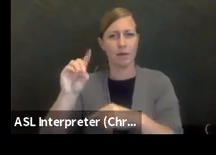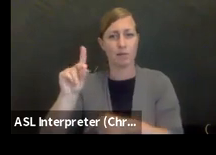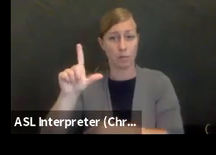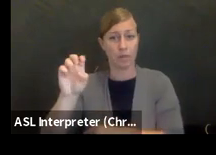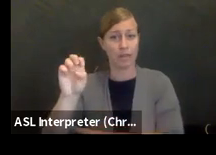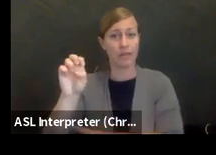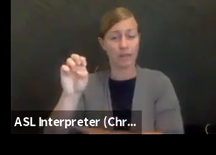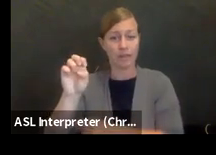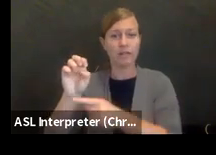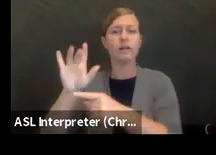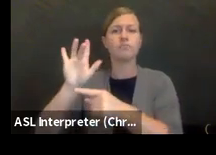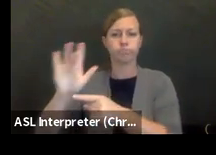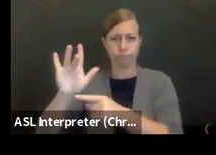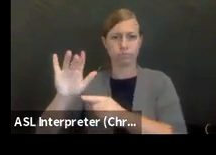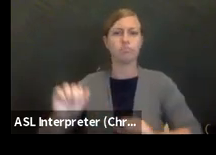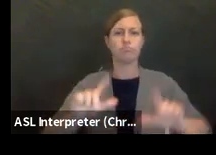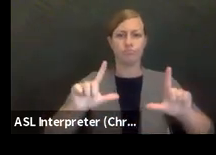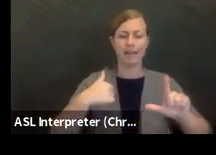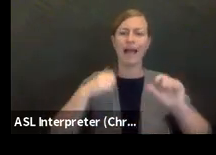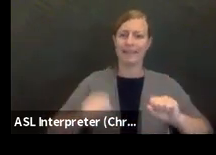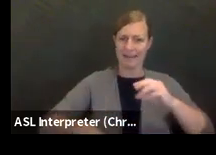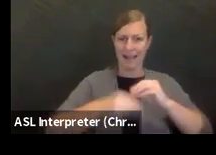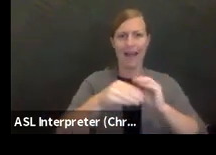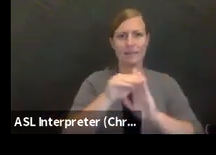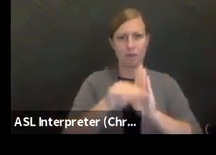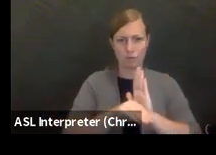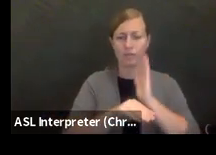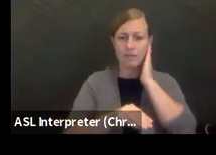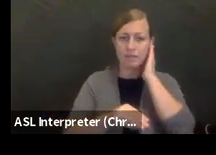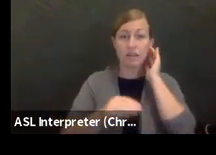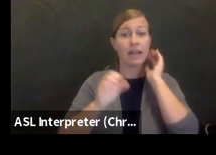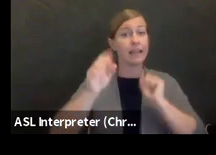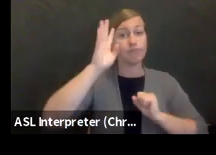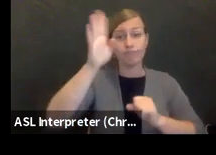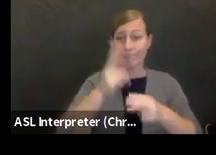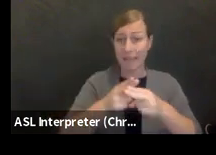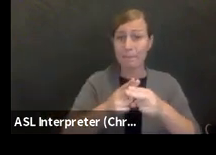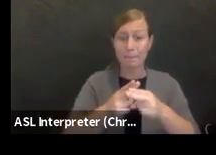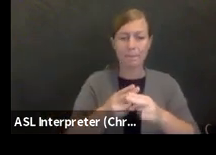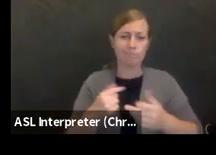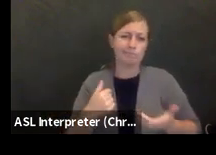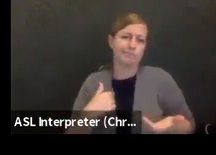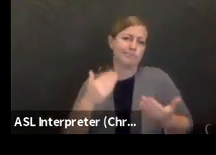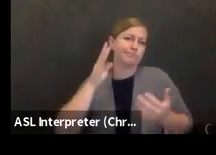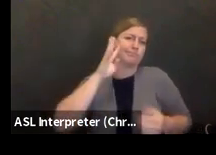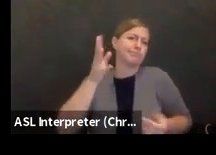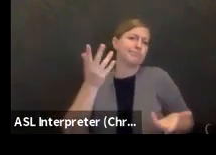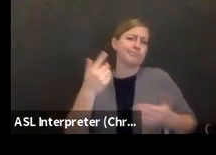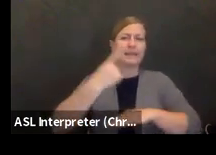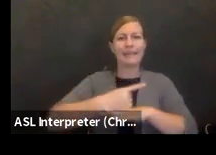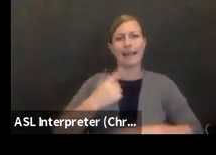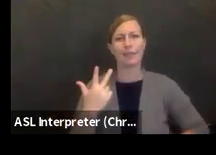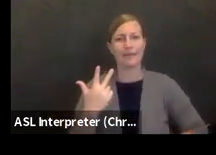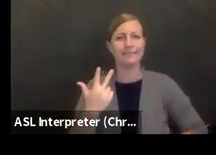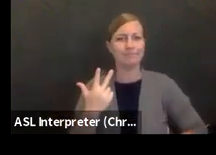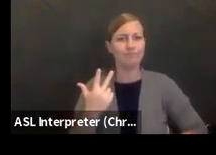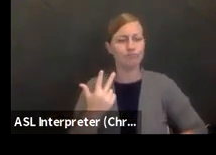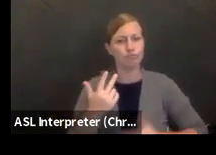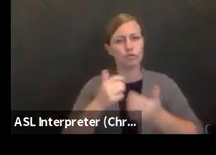ESD 112-- Kristina Wambold: And this allows me to add a module. I can name it whatever I want to. So I'm just going to go with day three, just to be consistent with my modules.